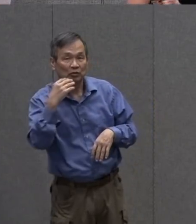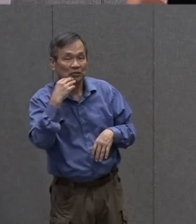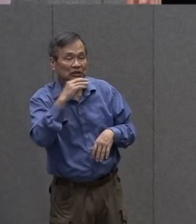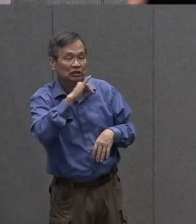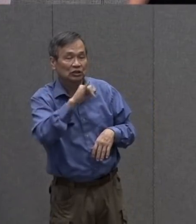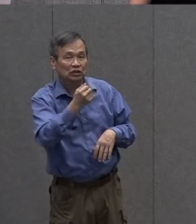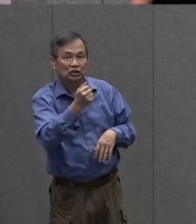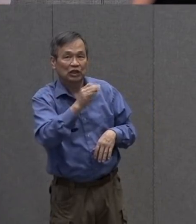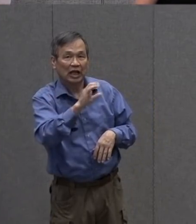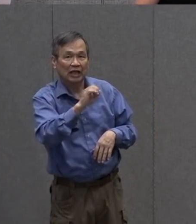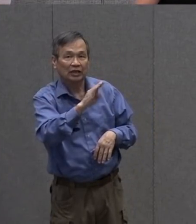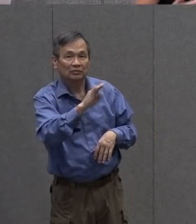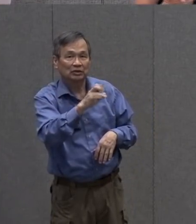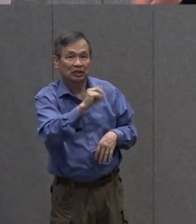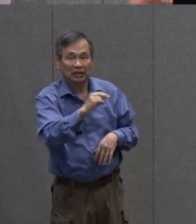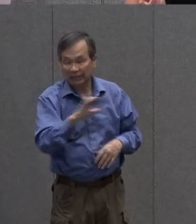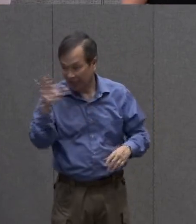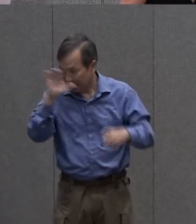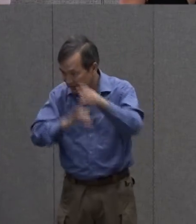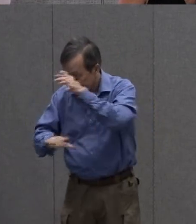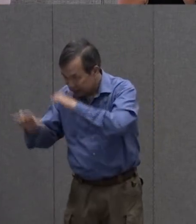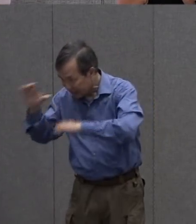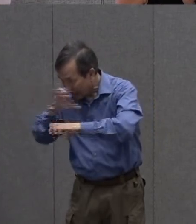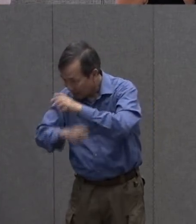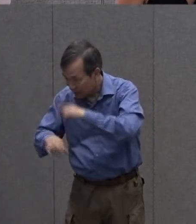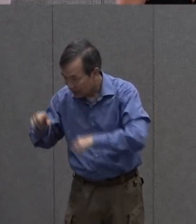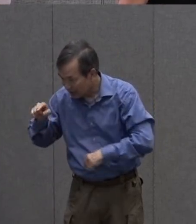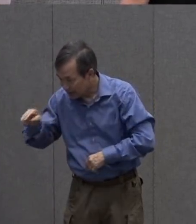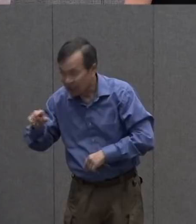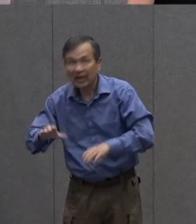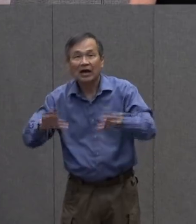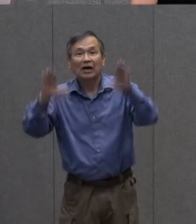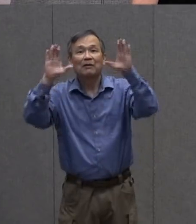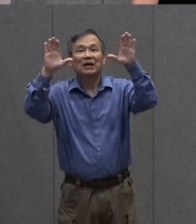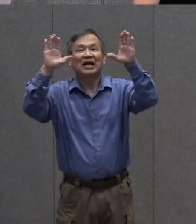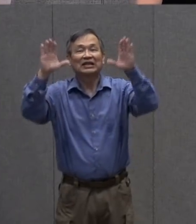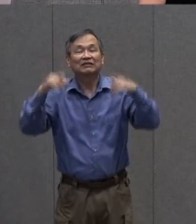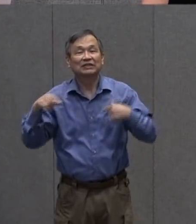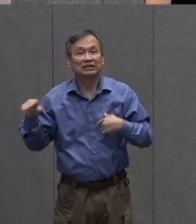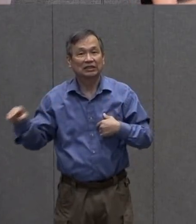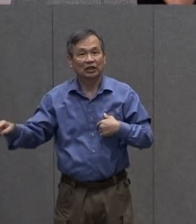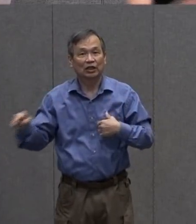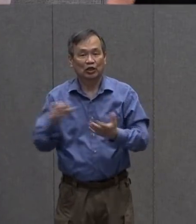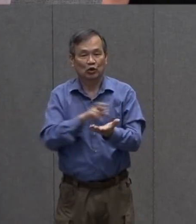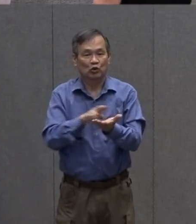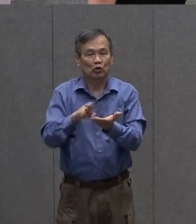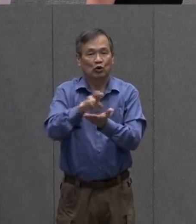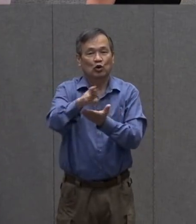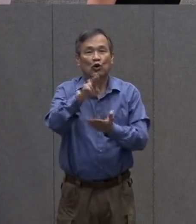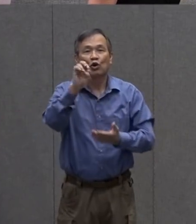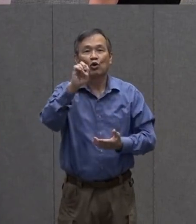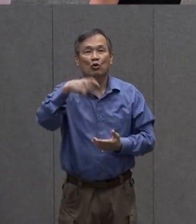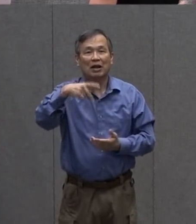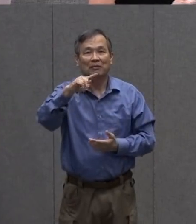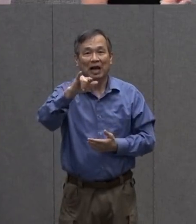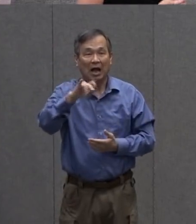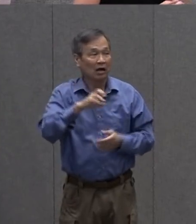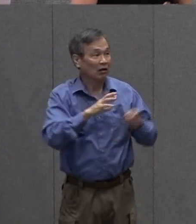examined the magnificent reptiles. Oh, Mrs. Kay.